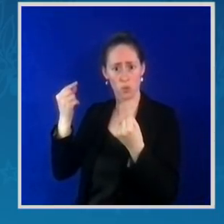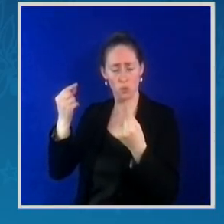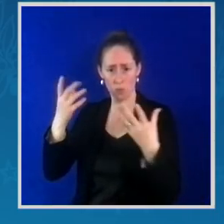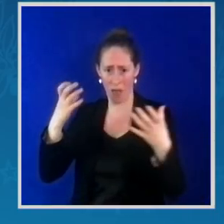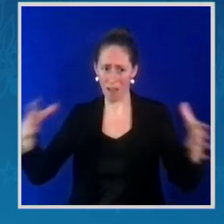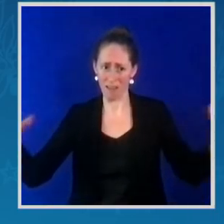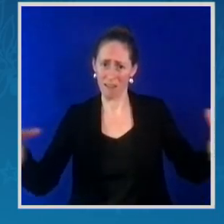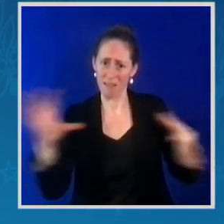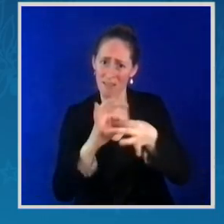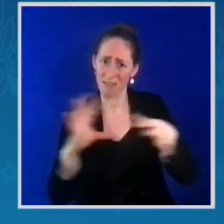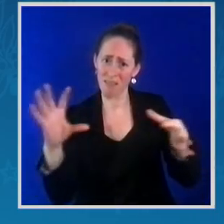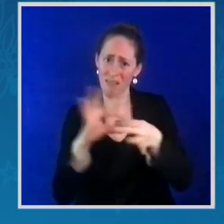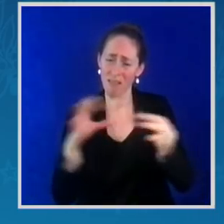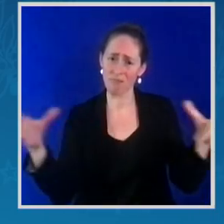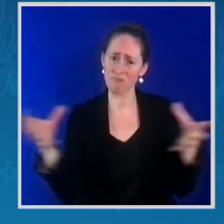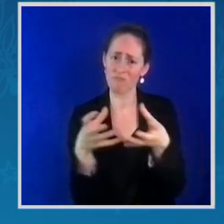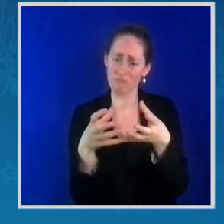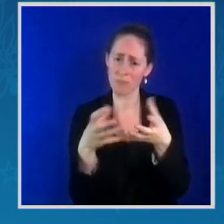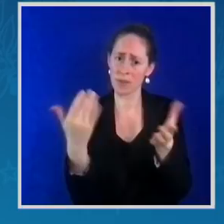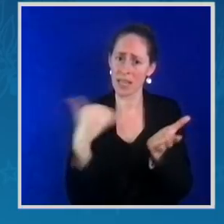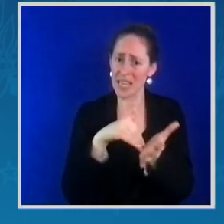The Vice President: I believe that was a cruel policy